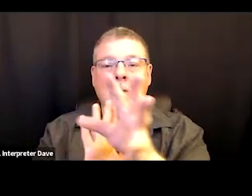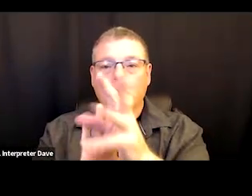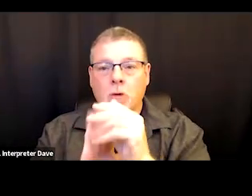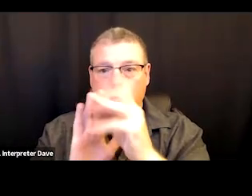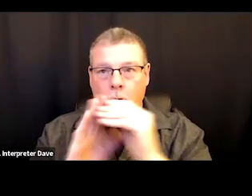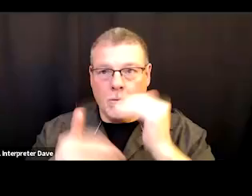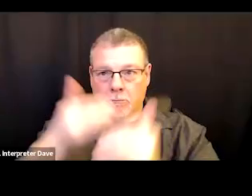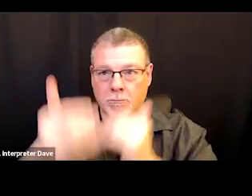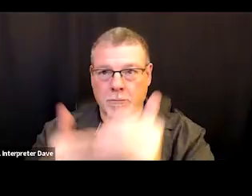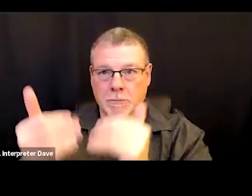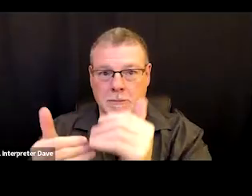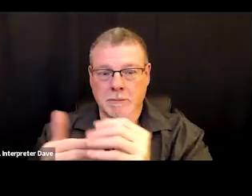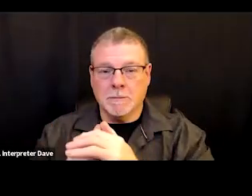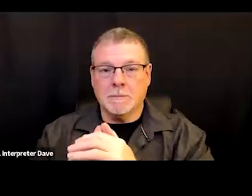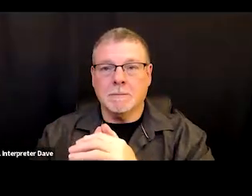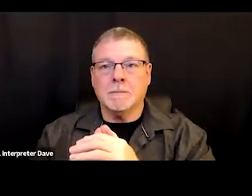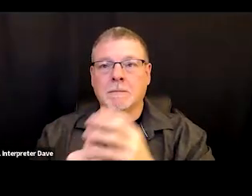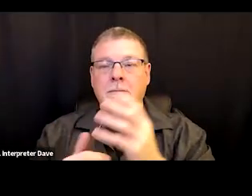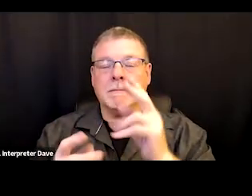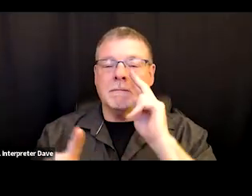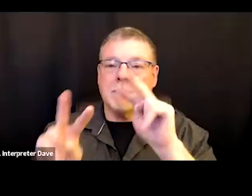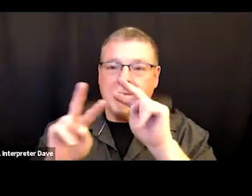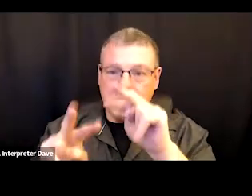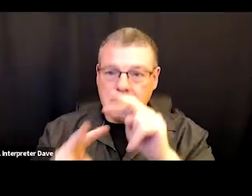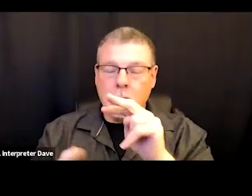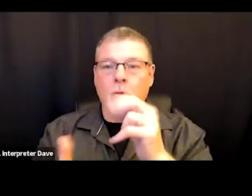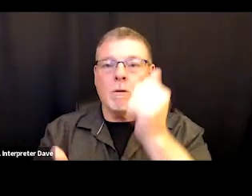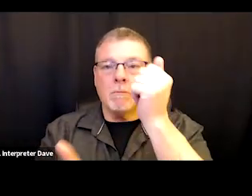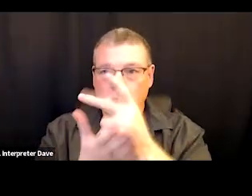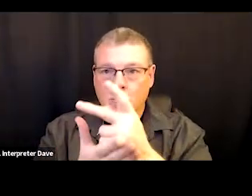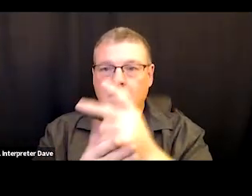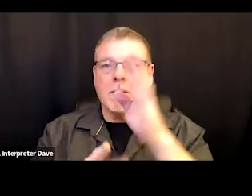and then viewed, authenticated, and confirmed by a proctor.